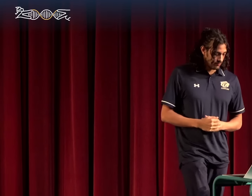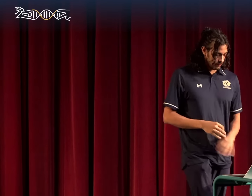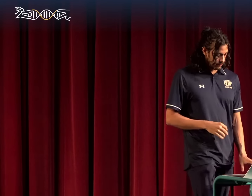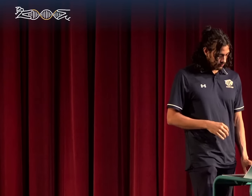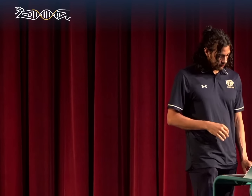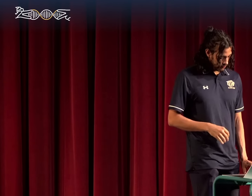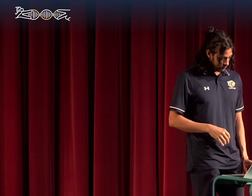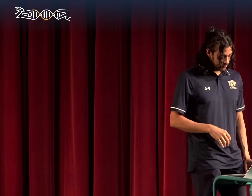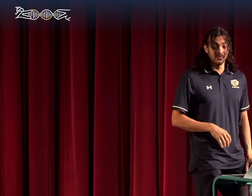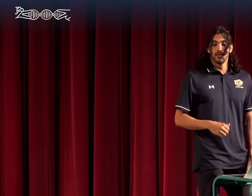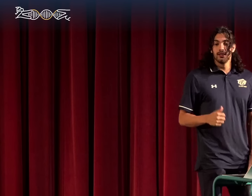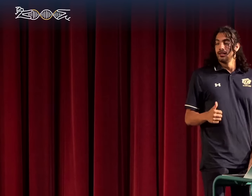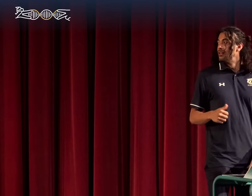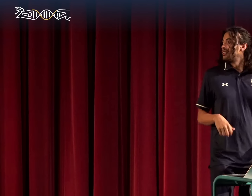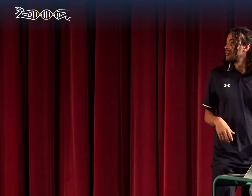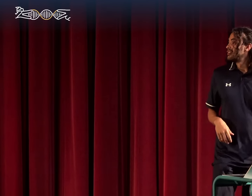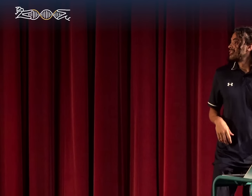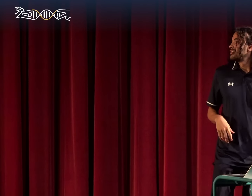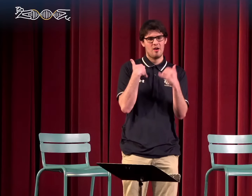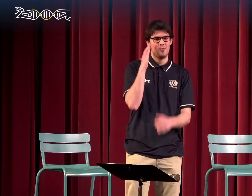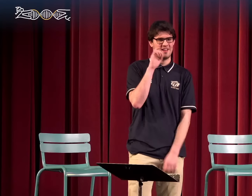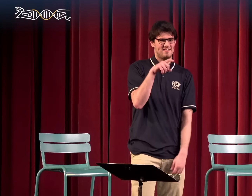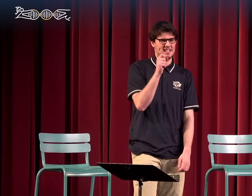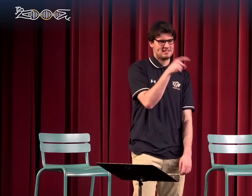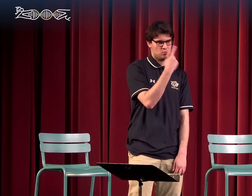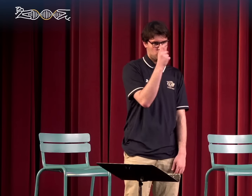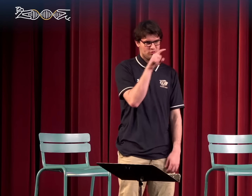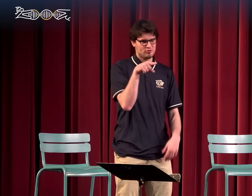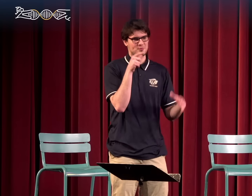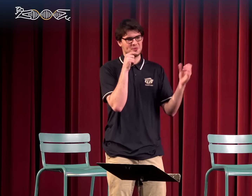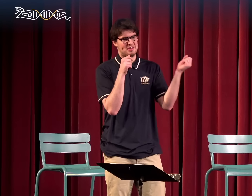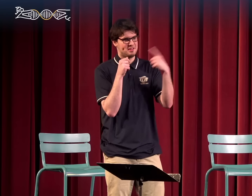question we should be asking instead. I'm going to ask a question.